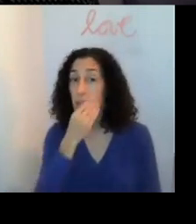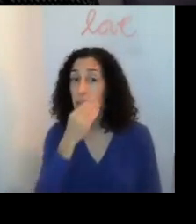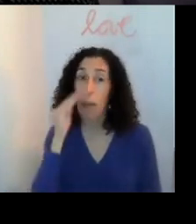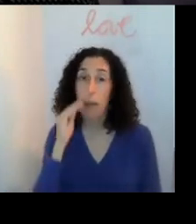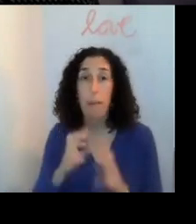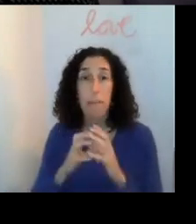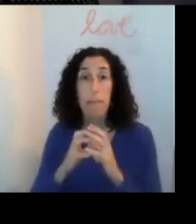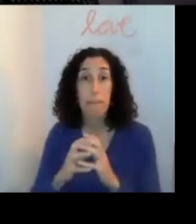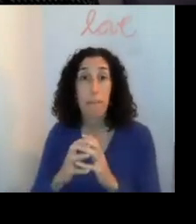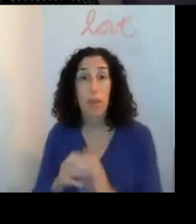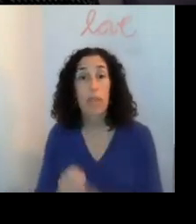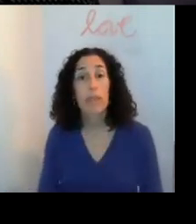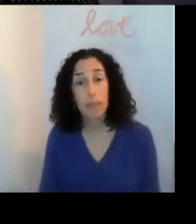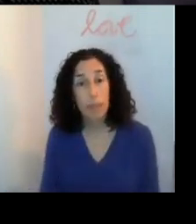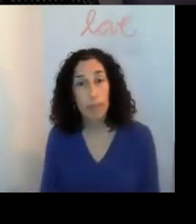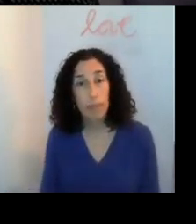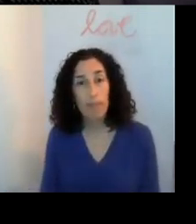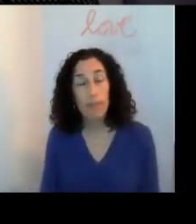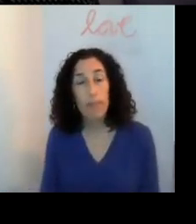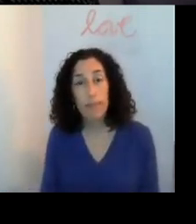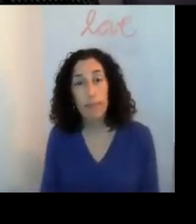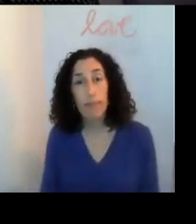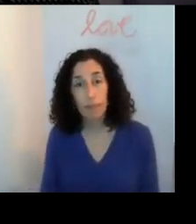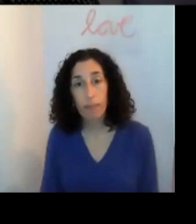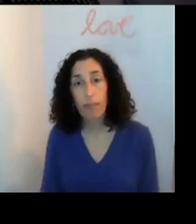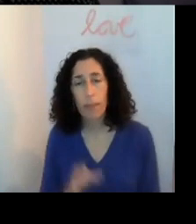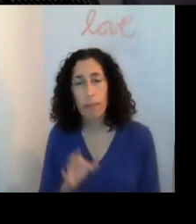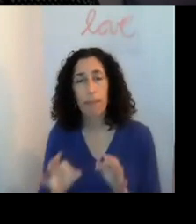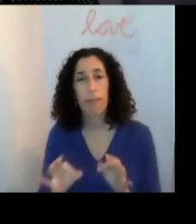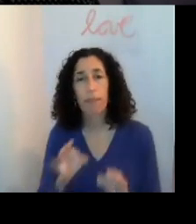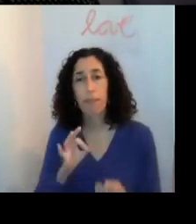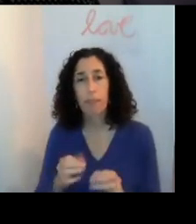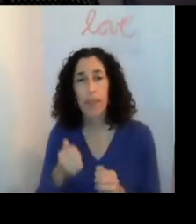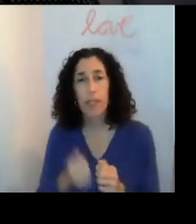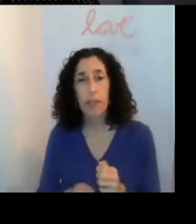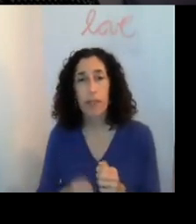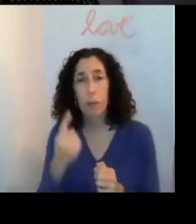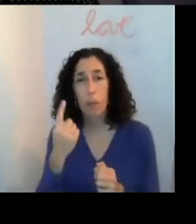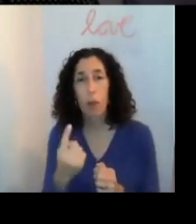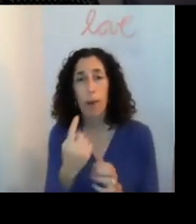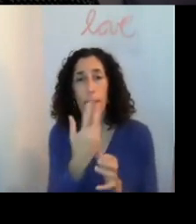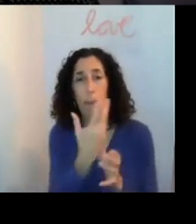plant. Each pedal is tightly wrapped into a tapered tube, culminating in a dense and